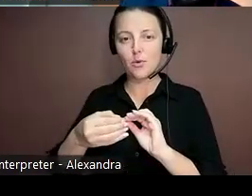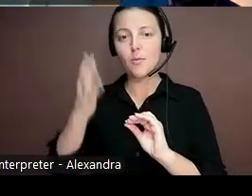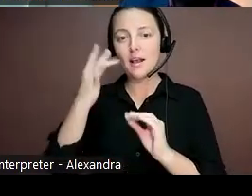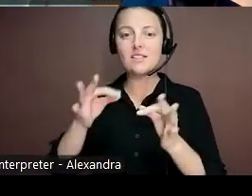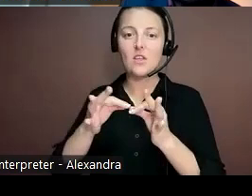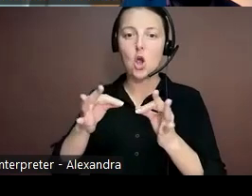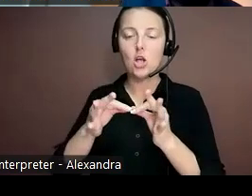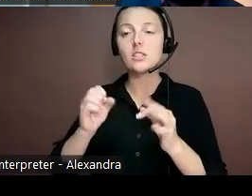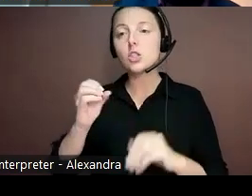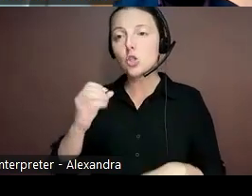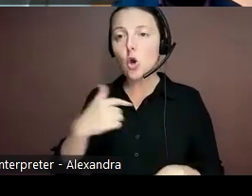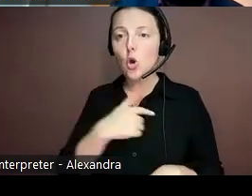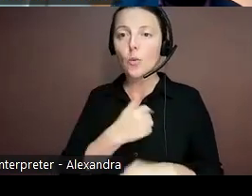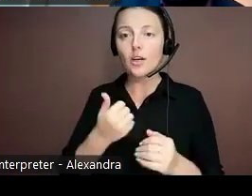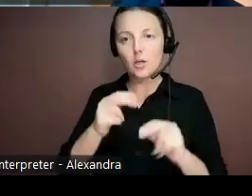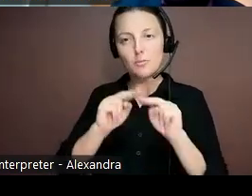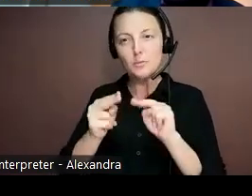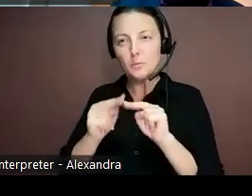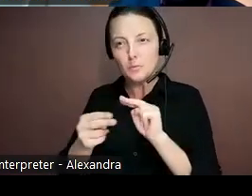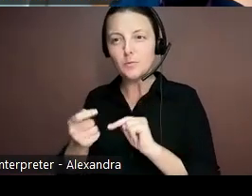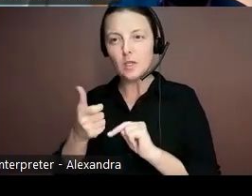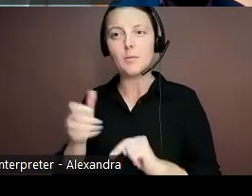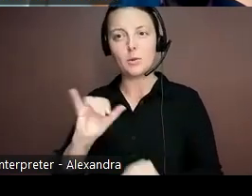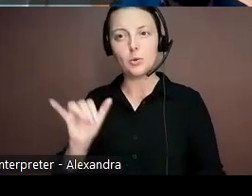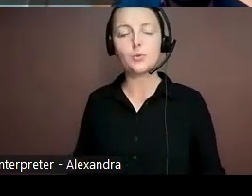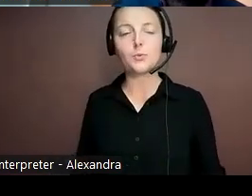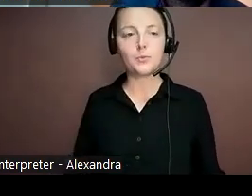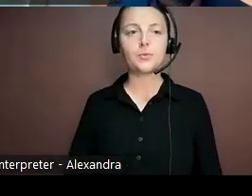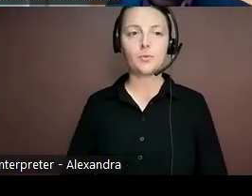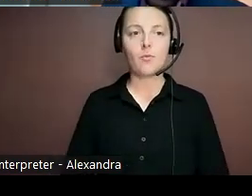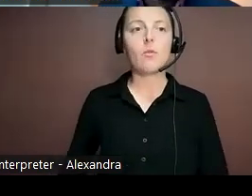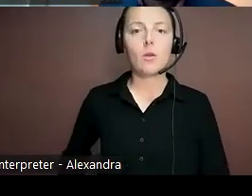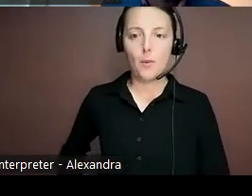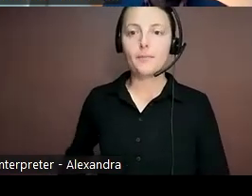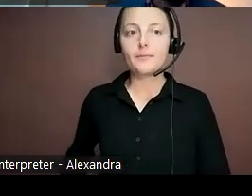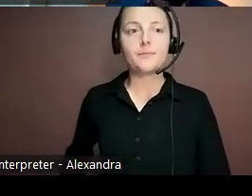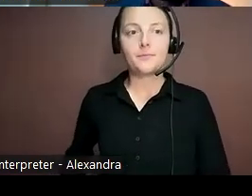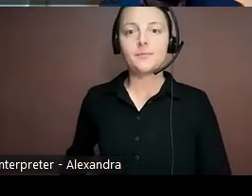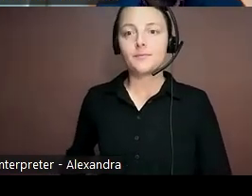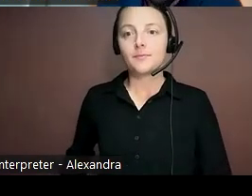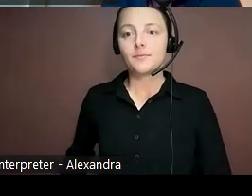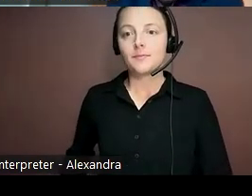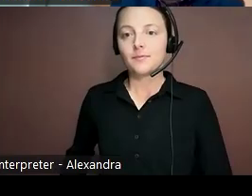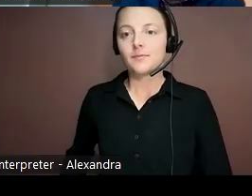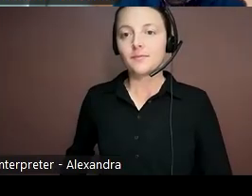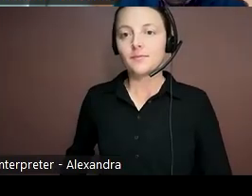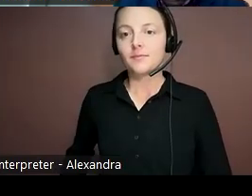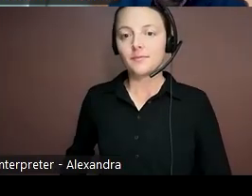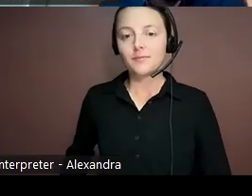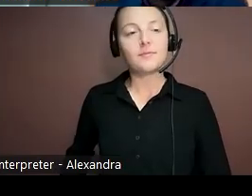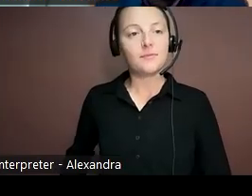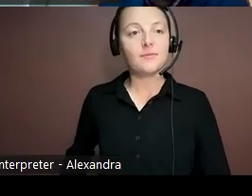in that respect as well. Okay. So I'm going to finish here. Um you know I think some take-h